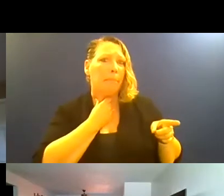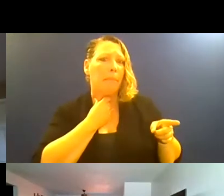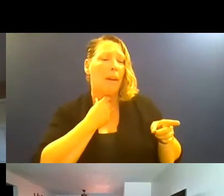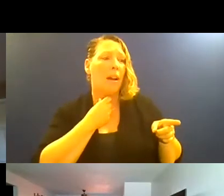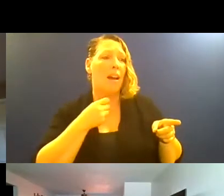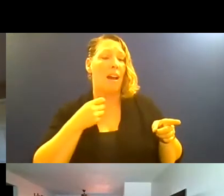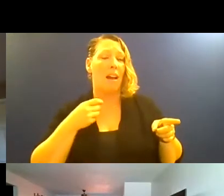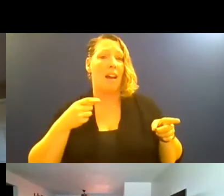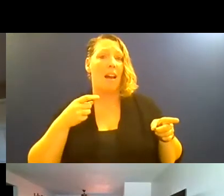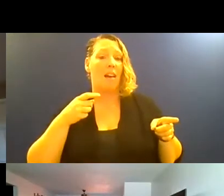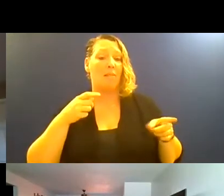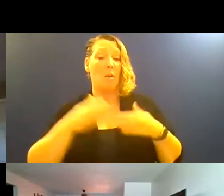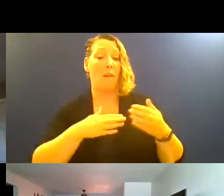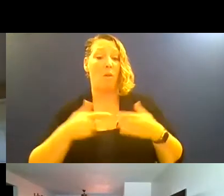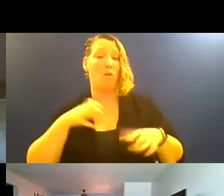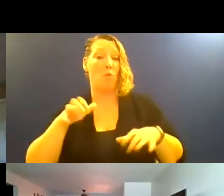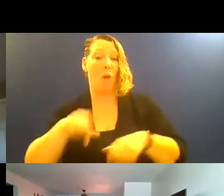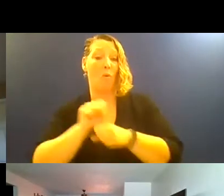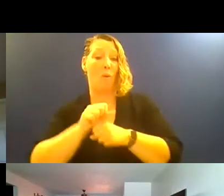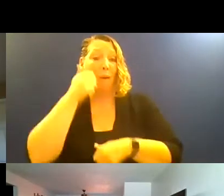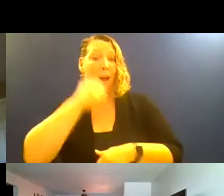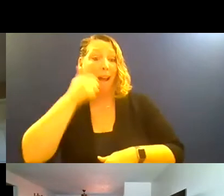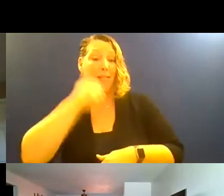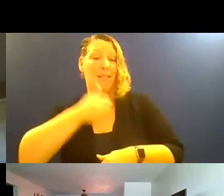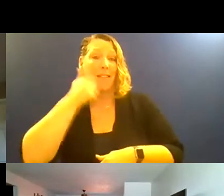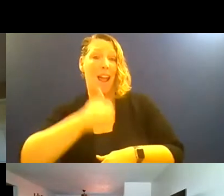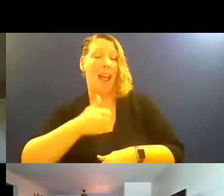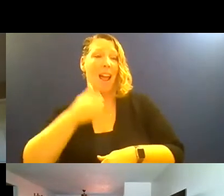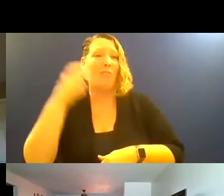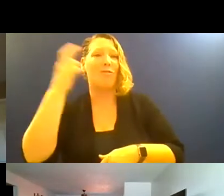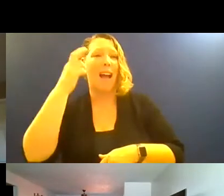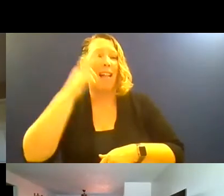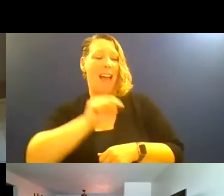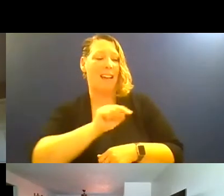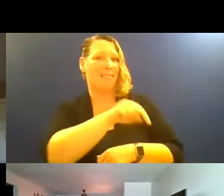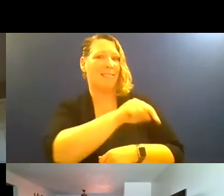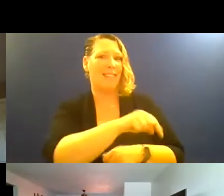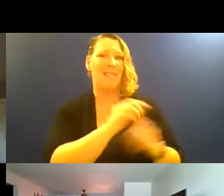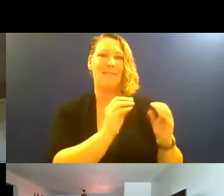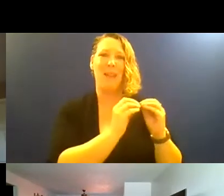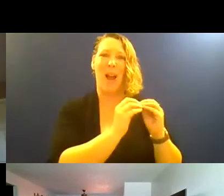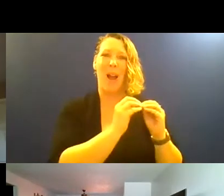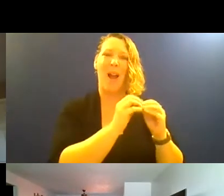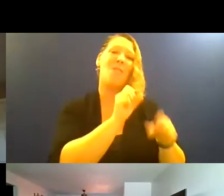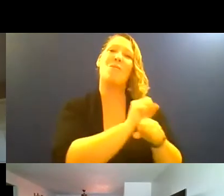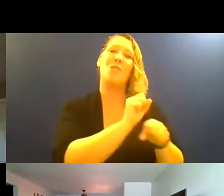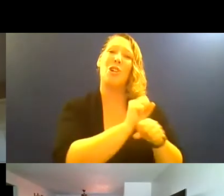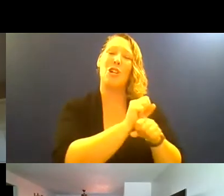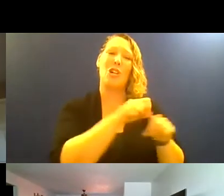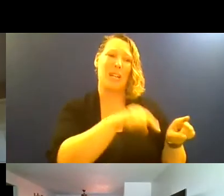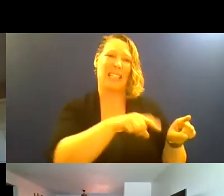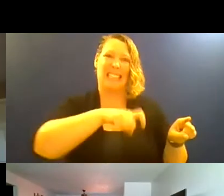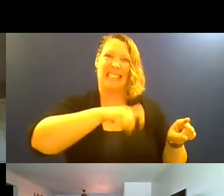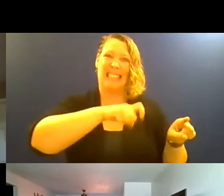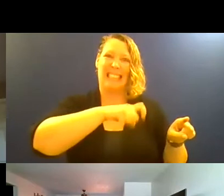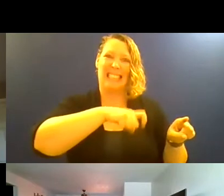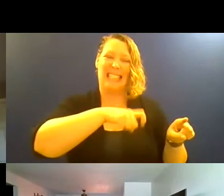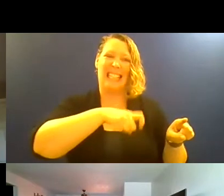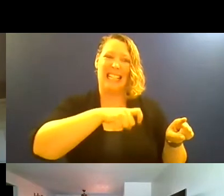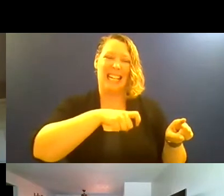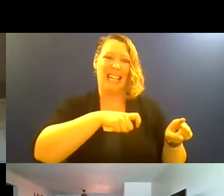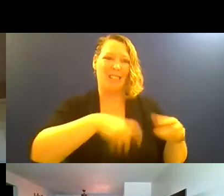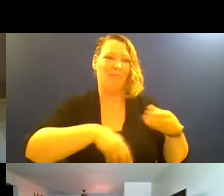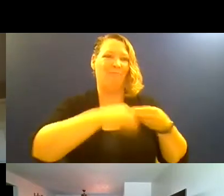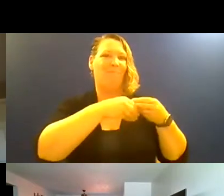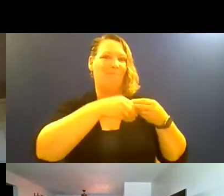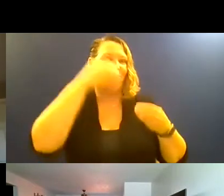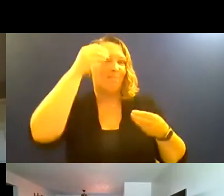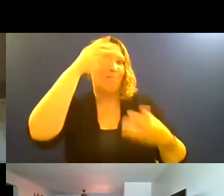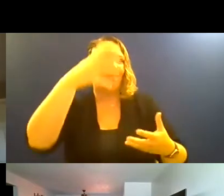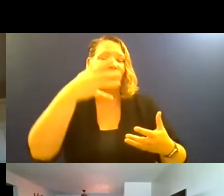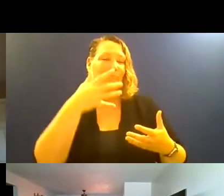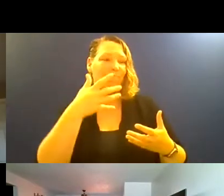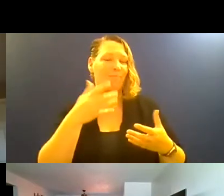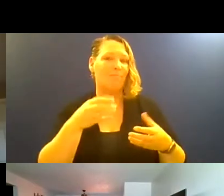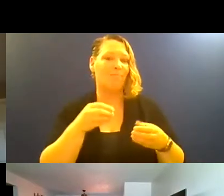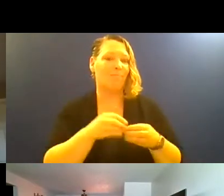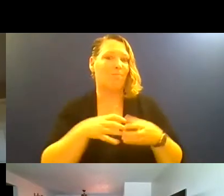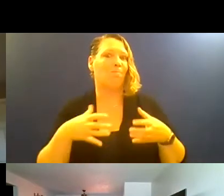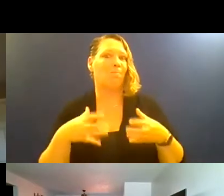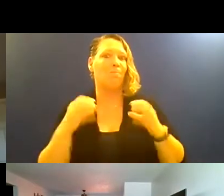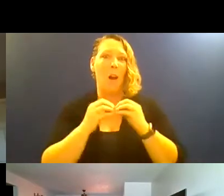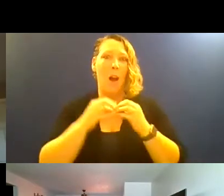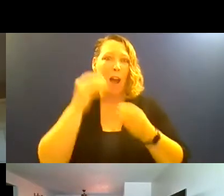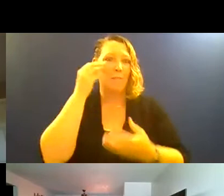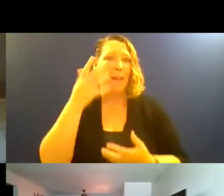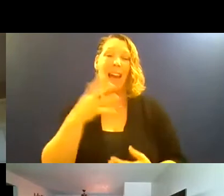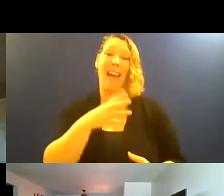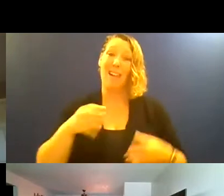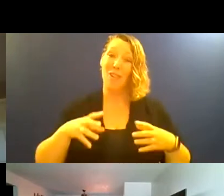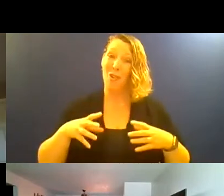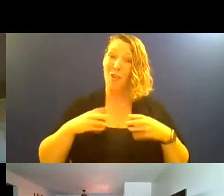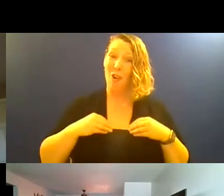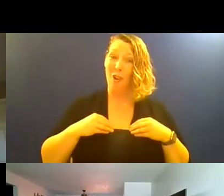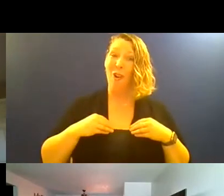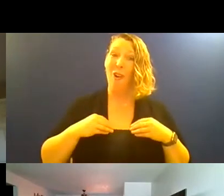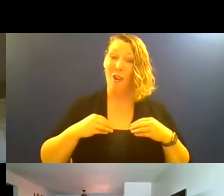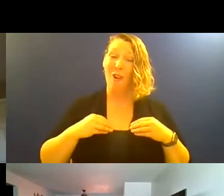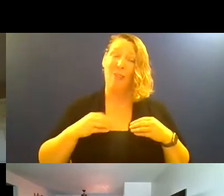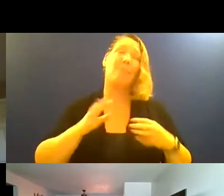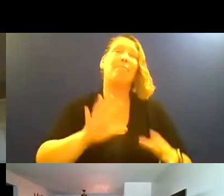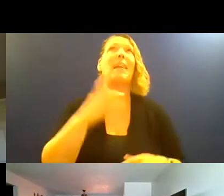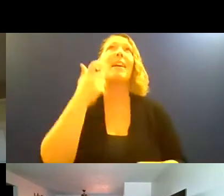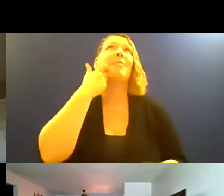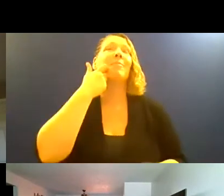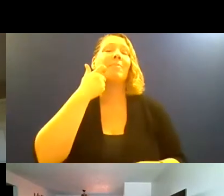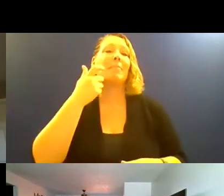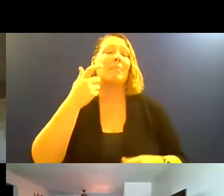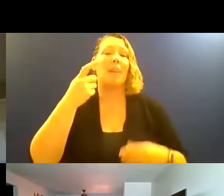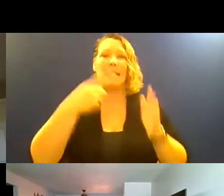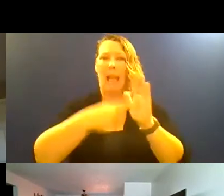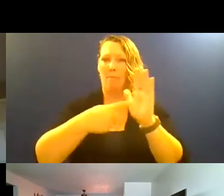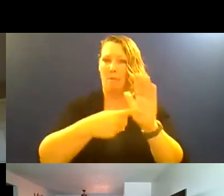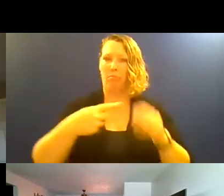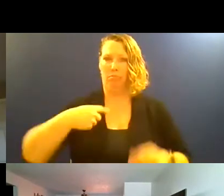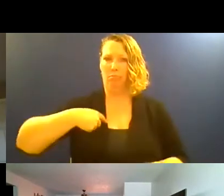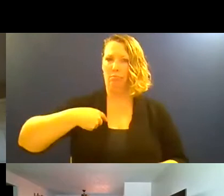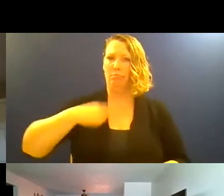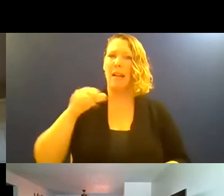doing this work every day you realize that there is, that there are other intersections of the work that you need to expand your knowledge, you need to expand your base, I'll also own a very recent example I, as I said at the beginning, I'm very proud to